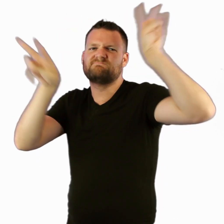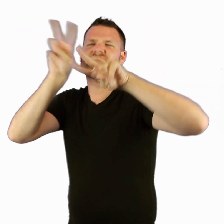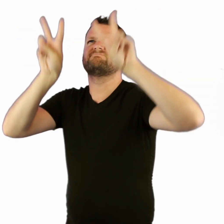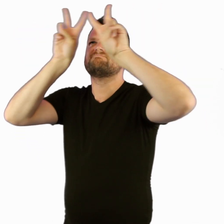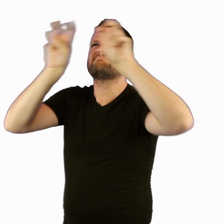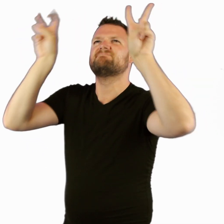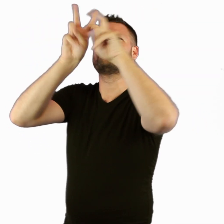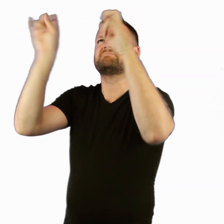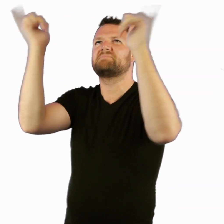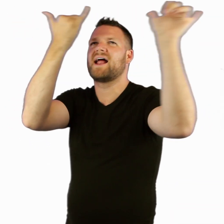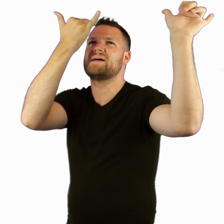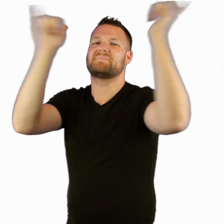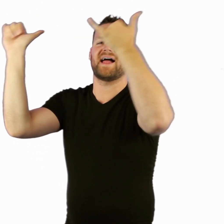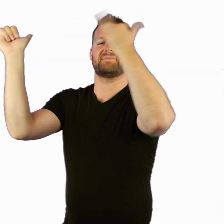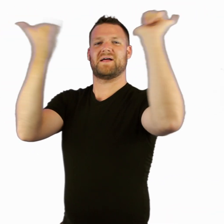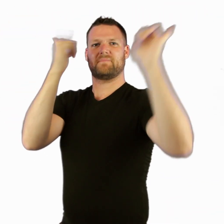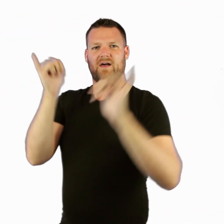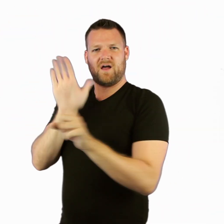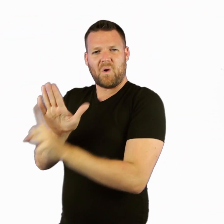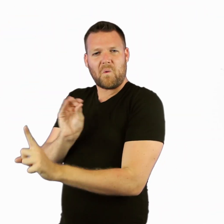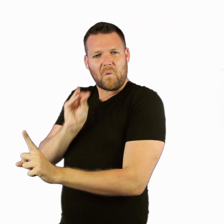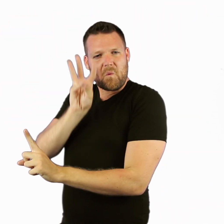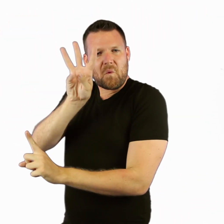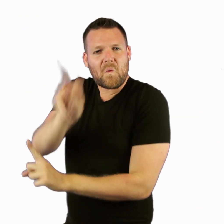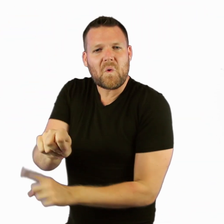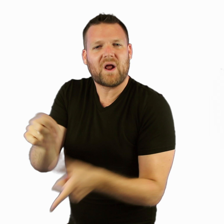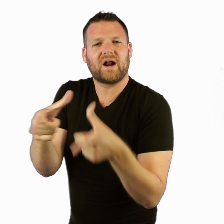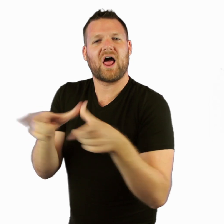We want children to take ownership of their language.